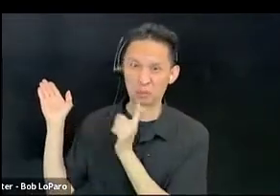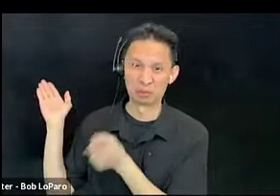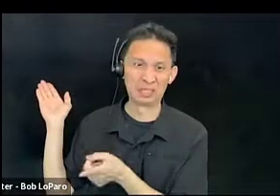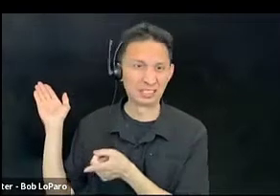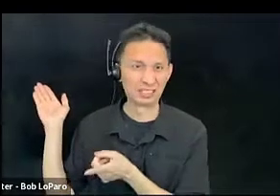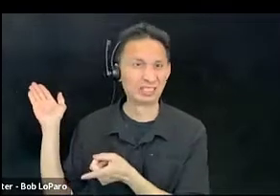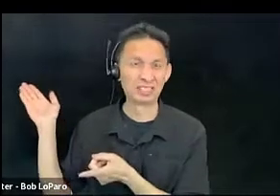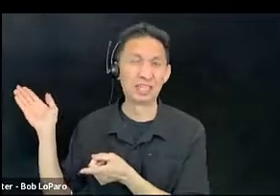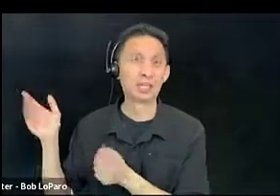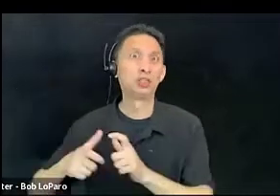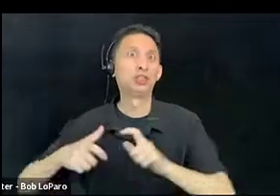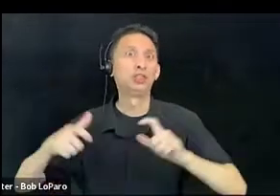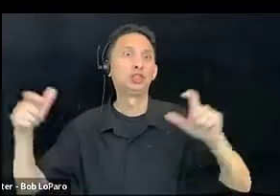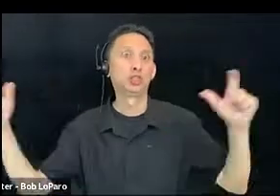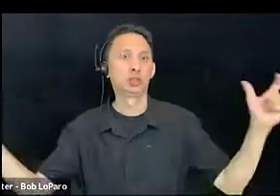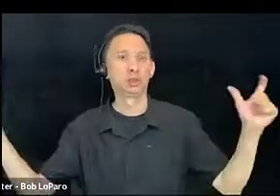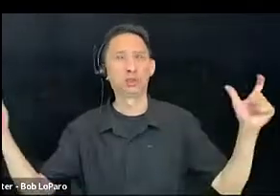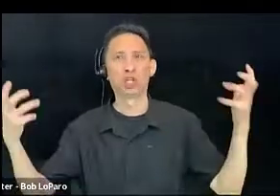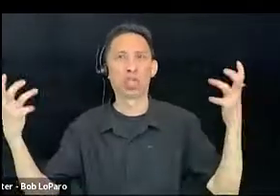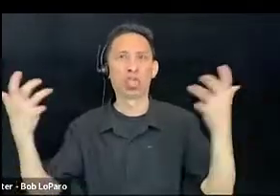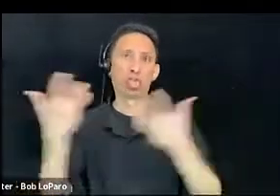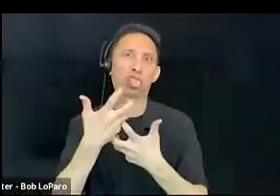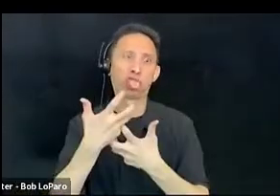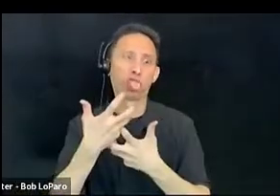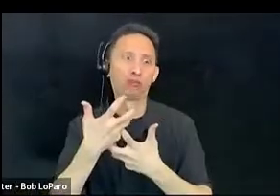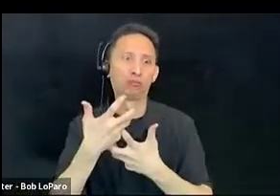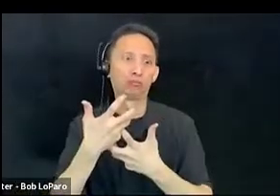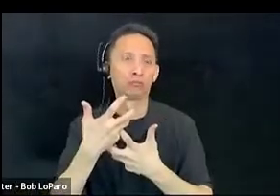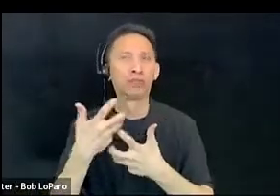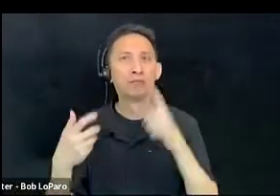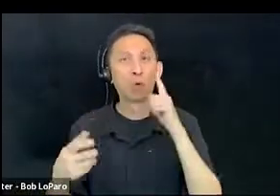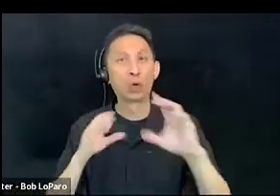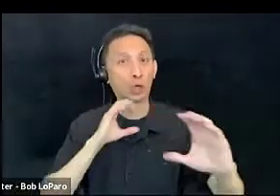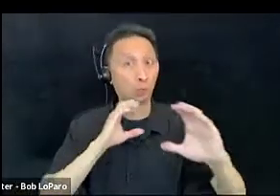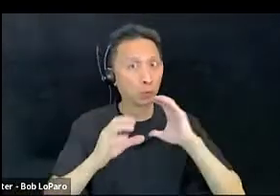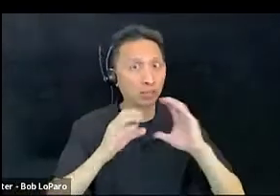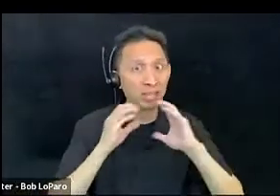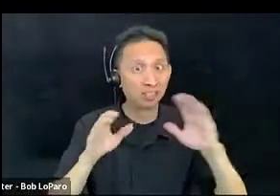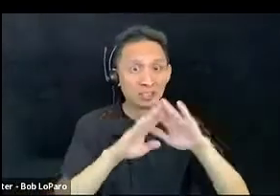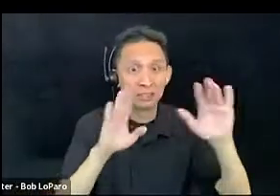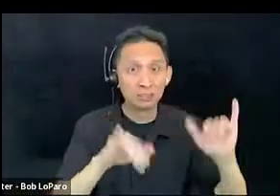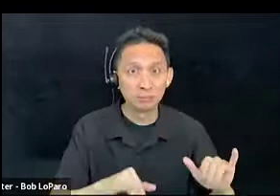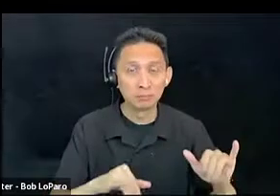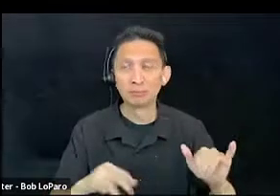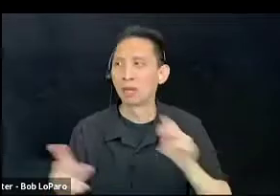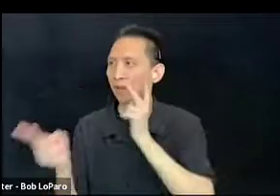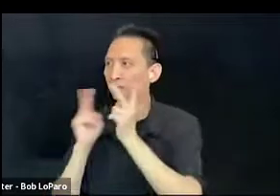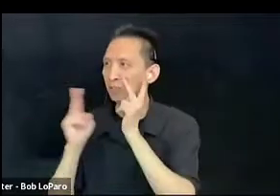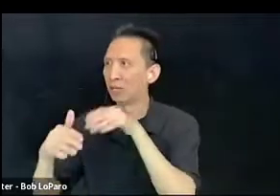And I got this term significant mismatch, I actually got that specific term from a Susan Bruce article.